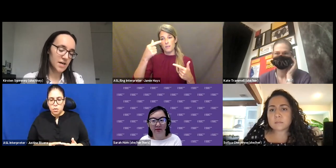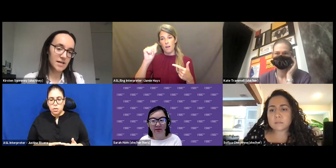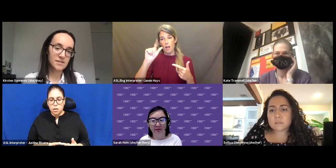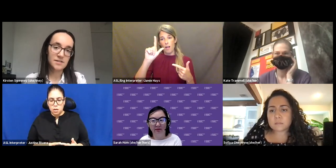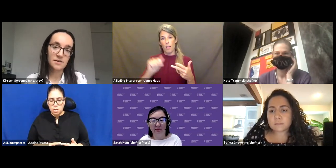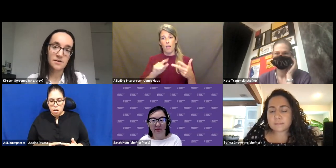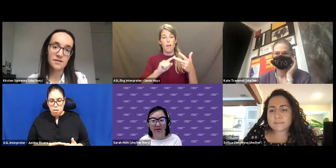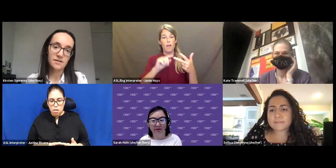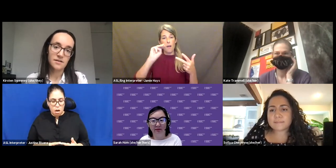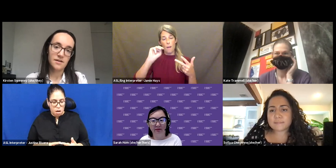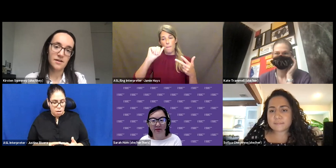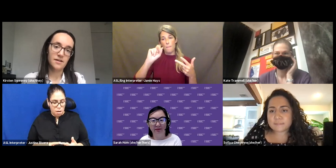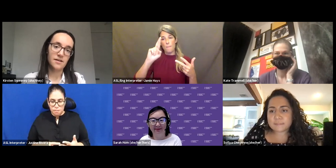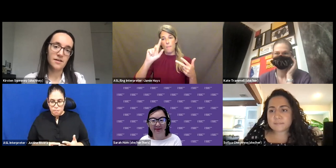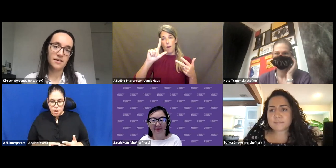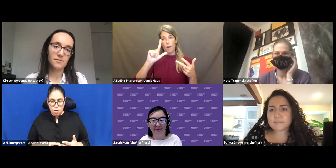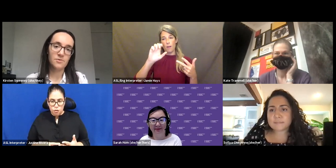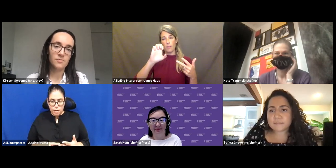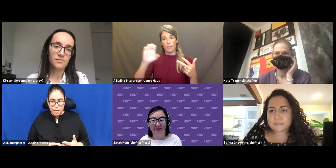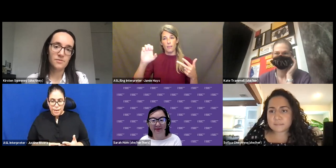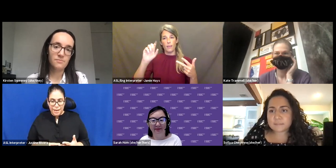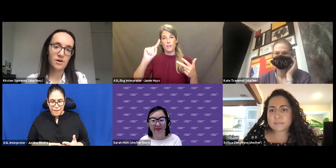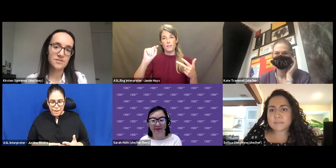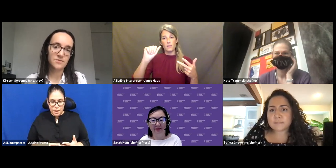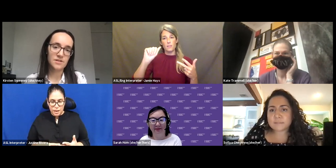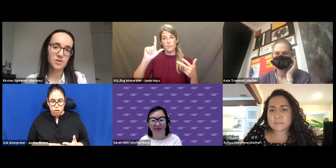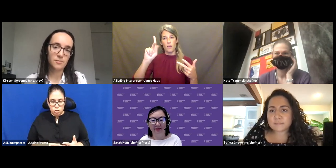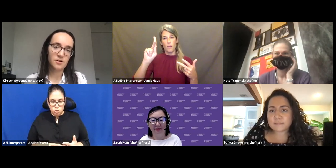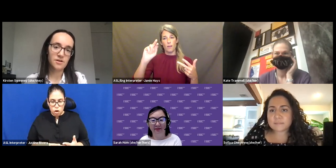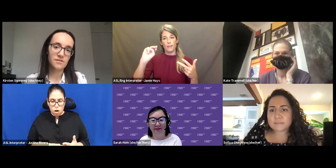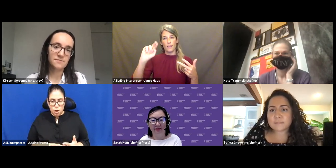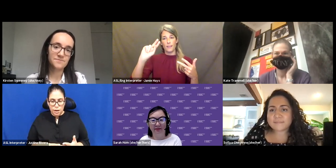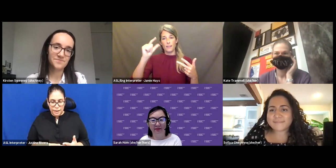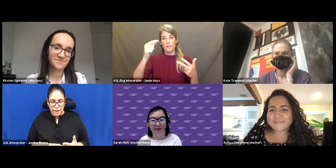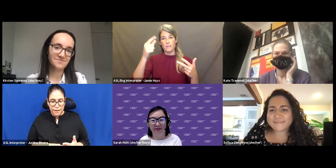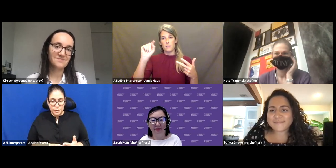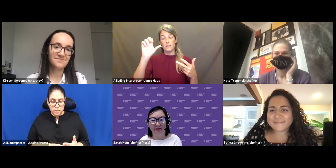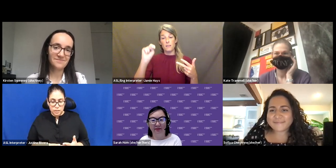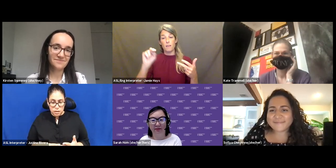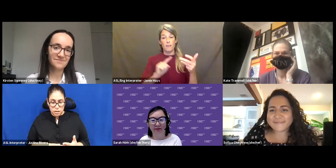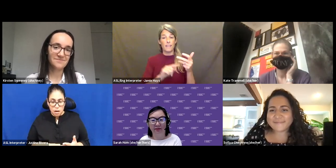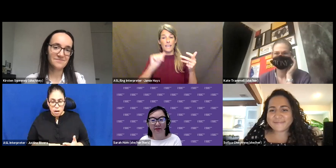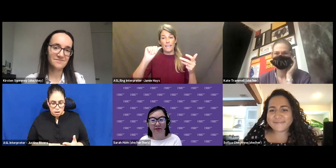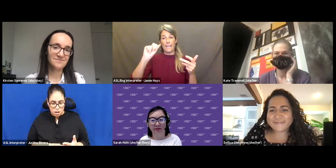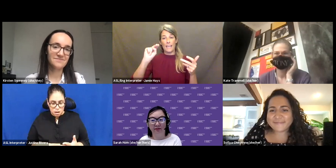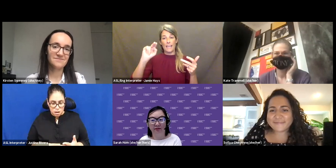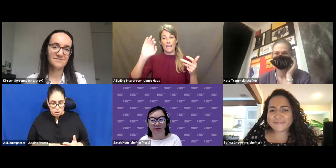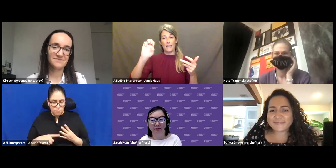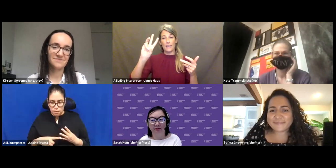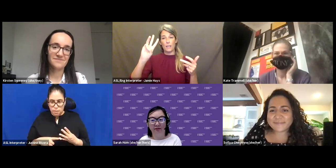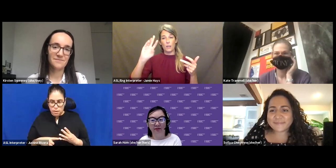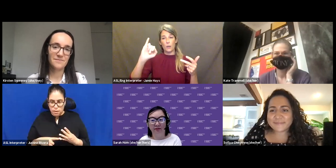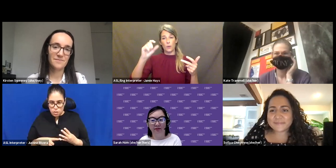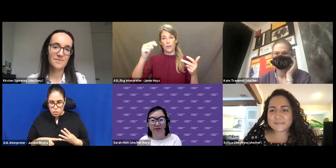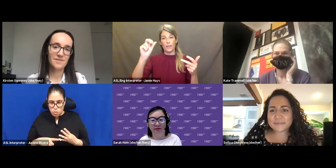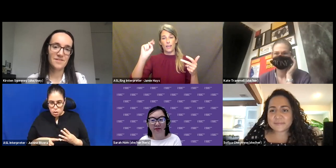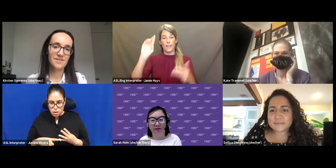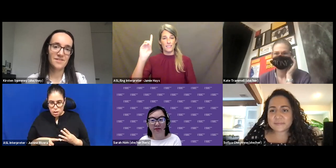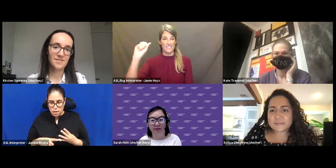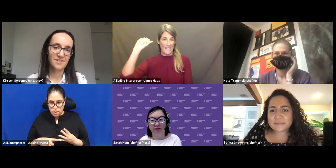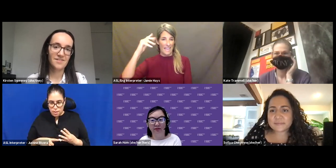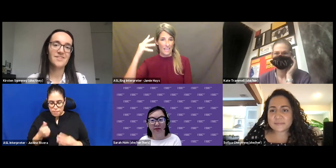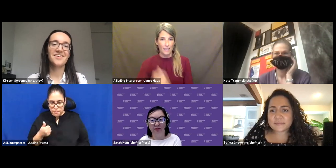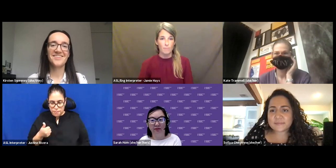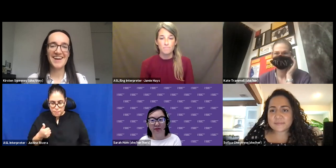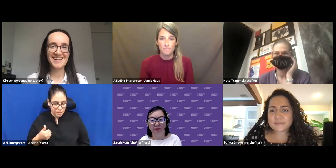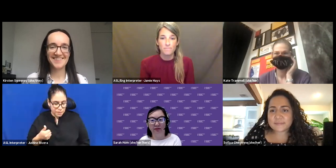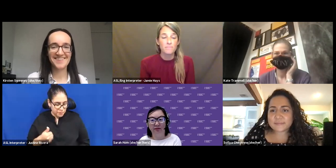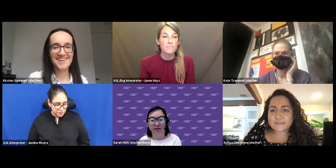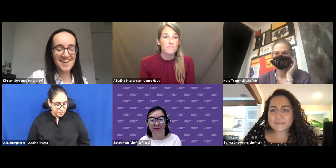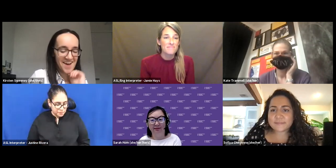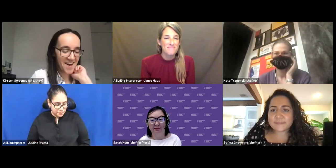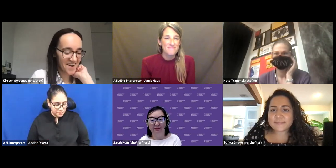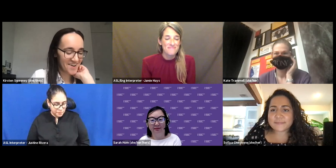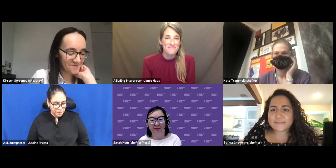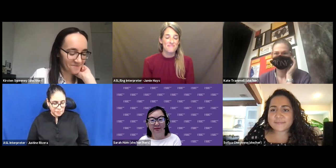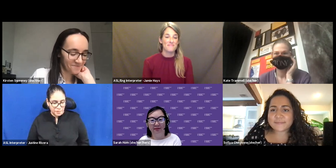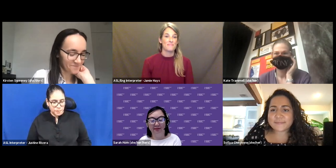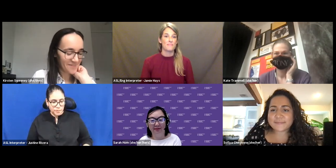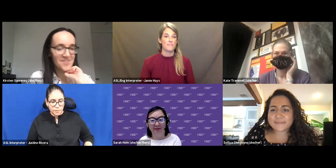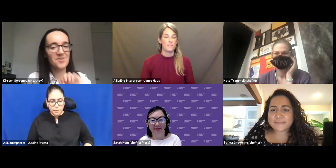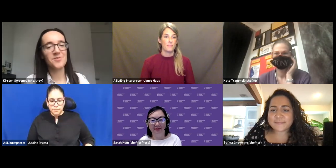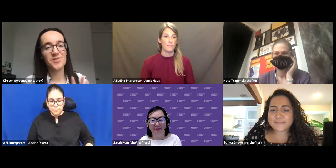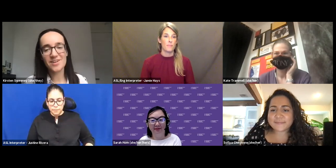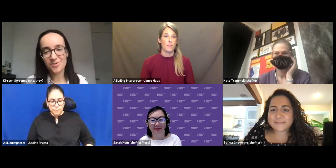And I will pause for the interpreter. Great. So thank you